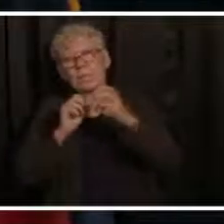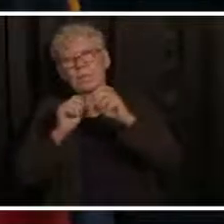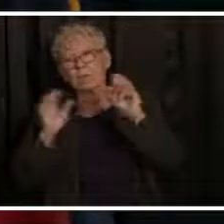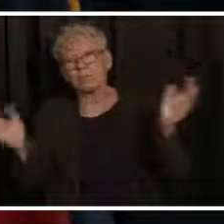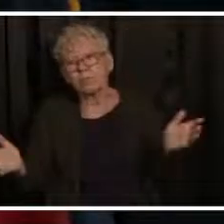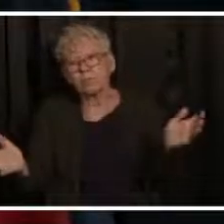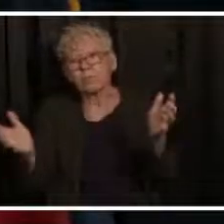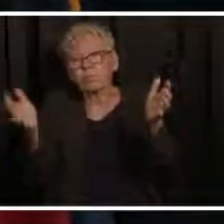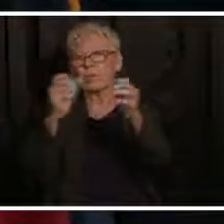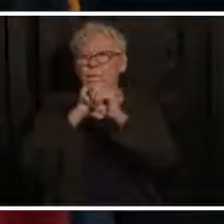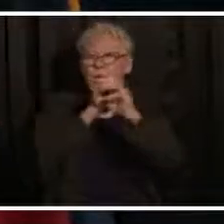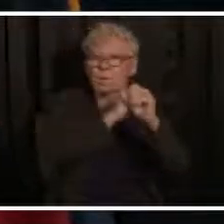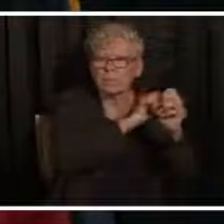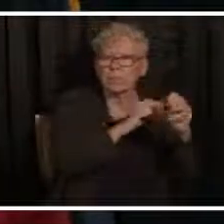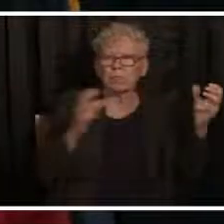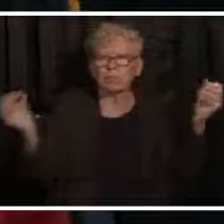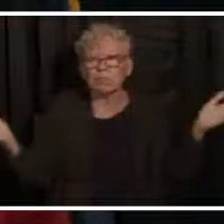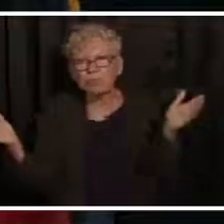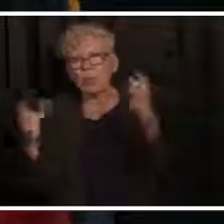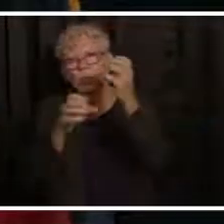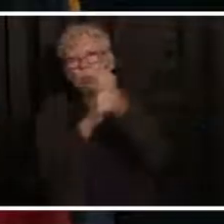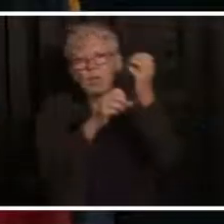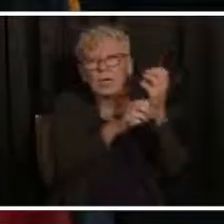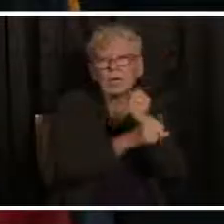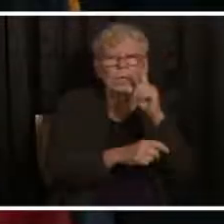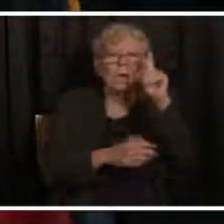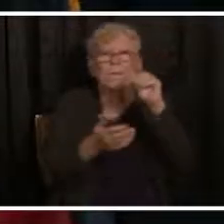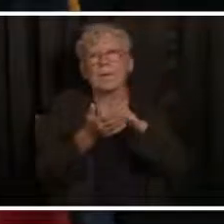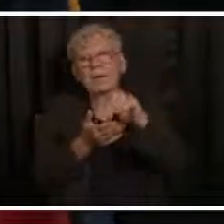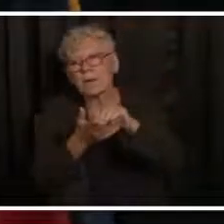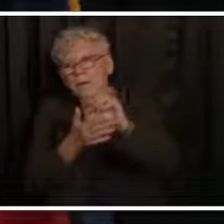helped Colorado achieve 70% by the fourth of July. We're now